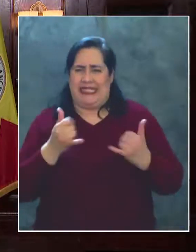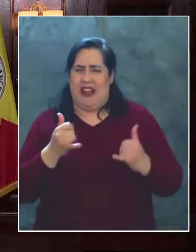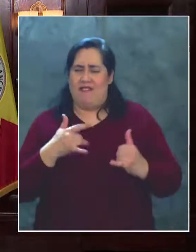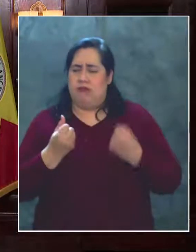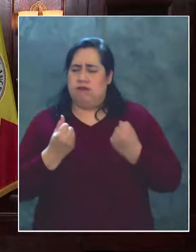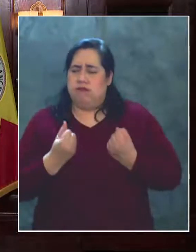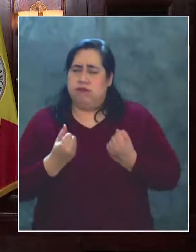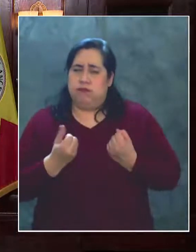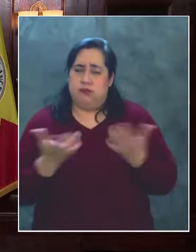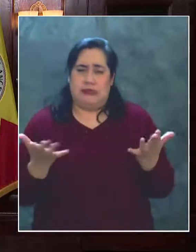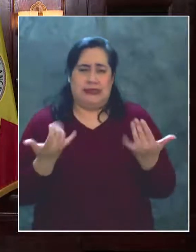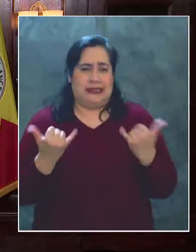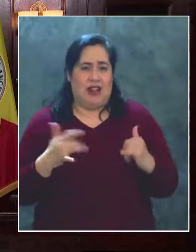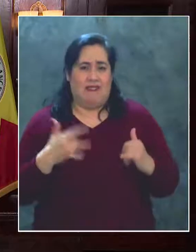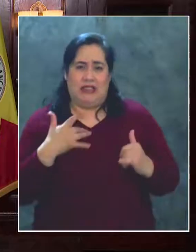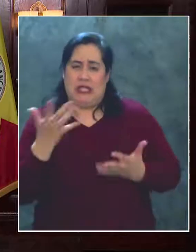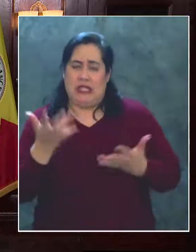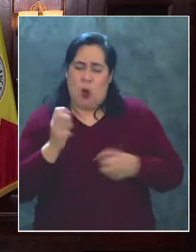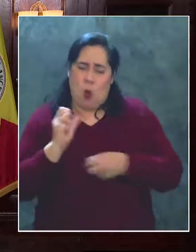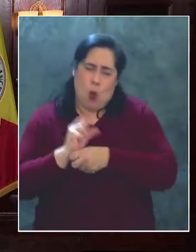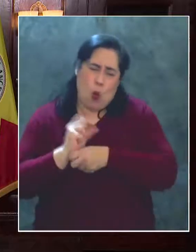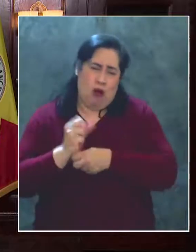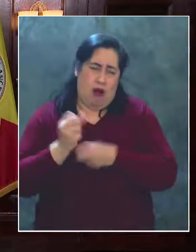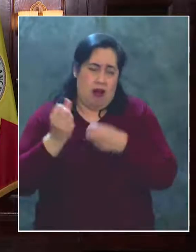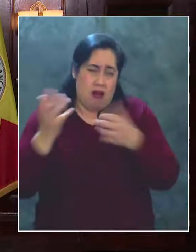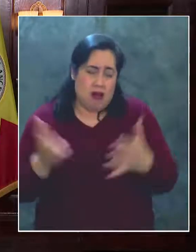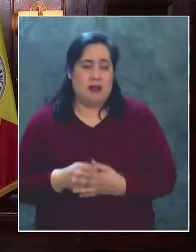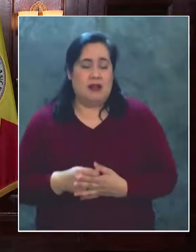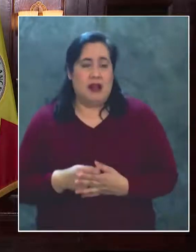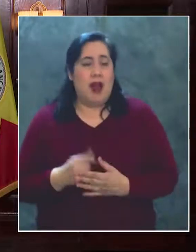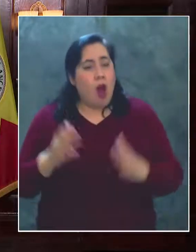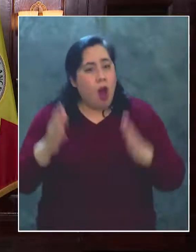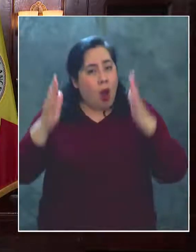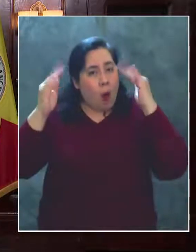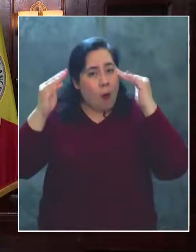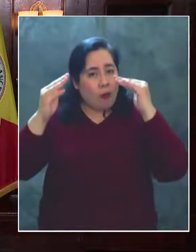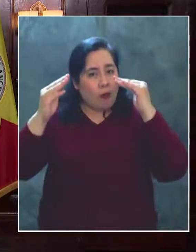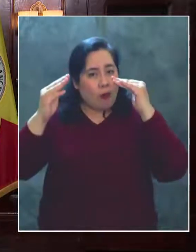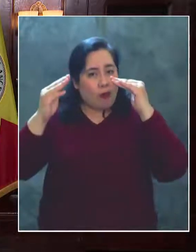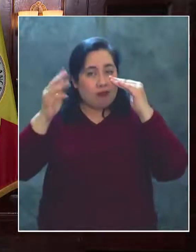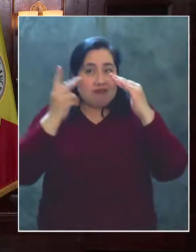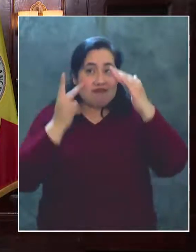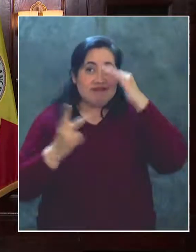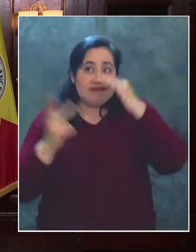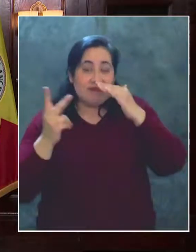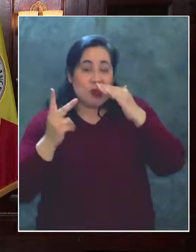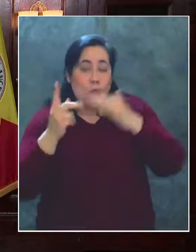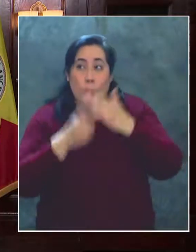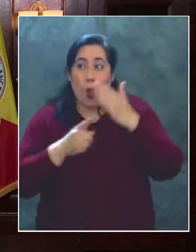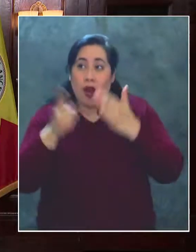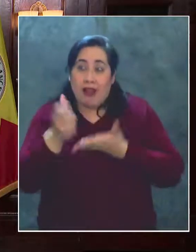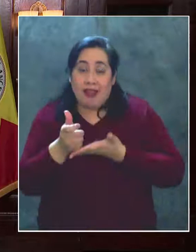AND BEING WORKED TO THE BONE. THERE ARE SOME HOPEFUL SIGNS